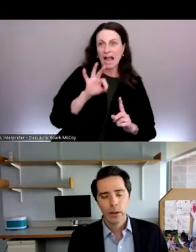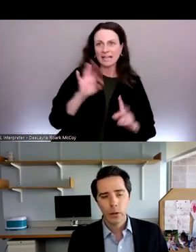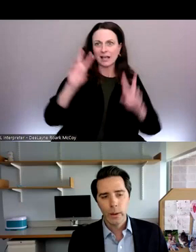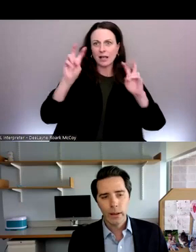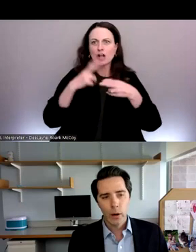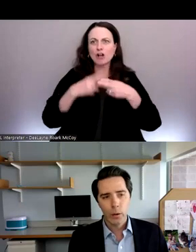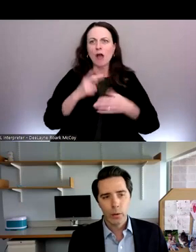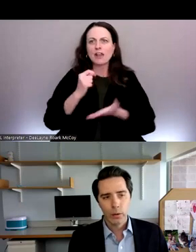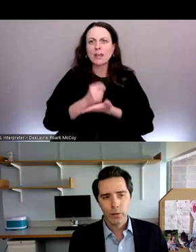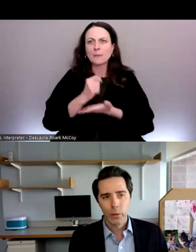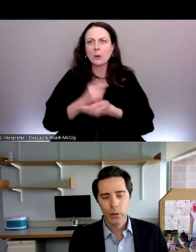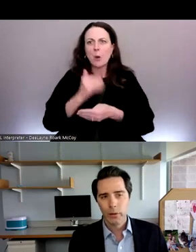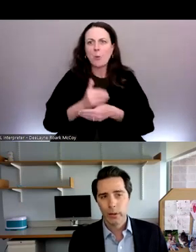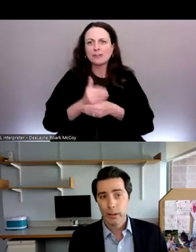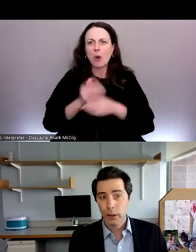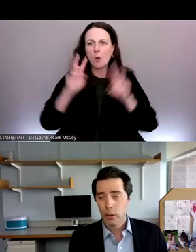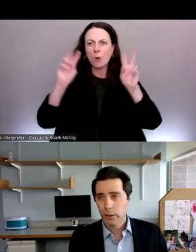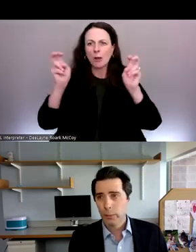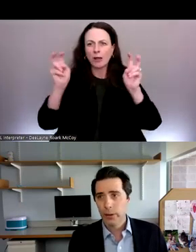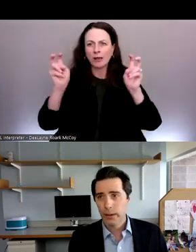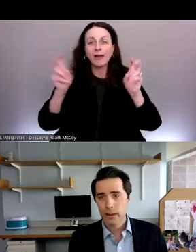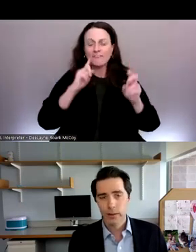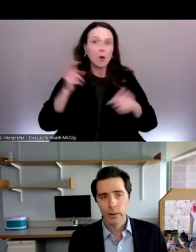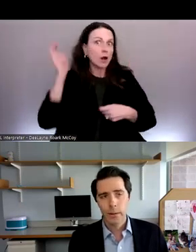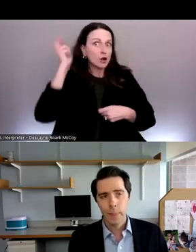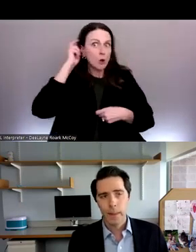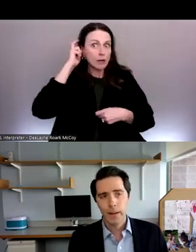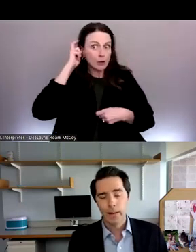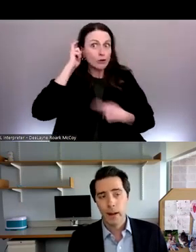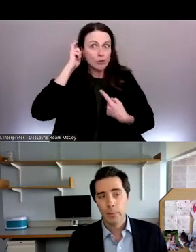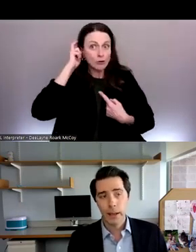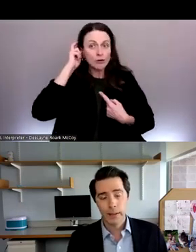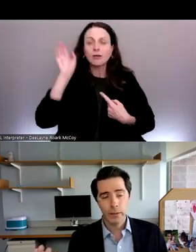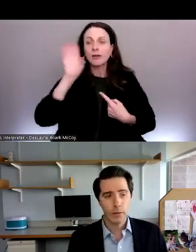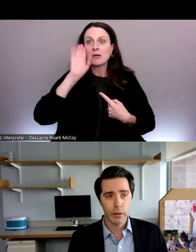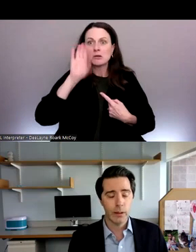so we know for things like Cochlear